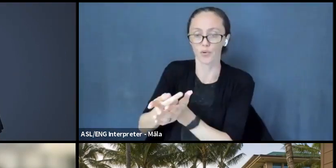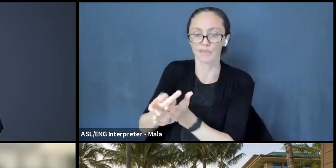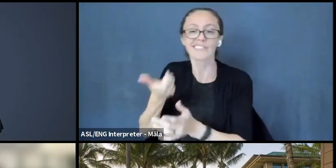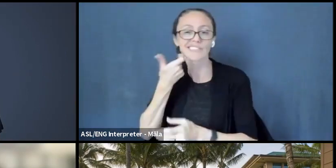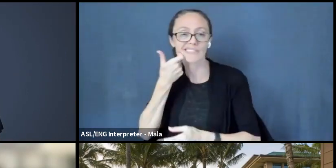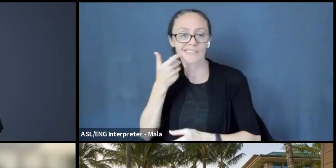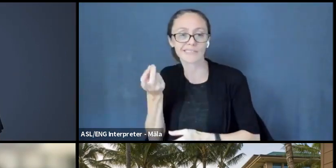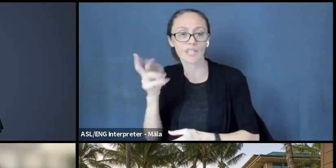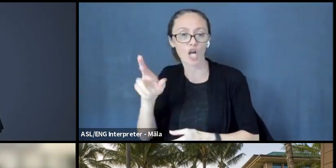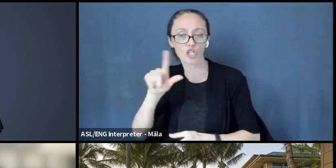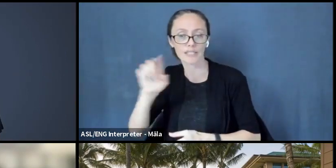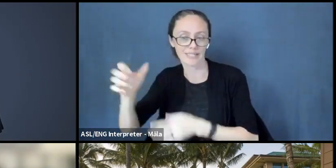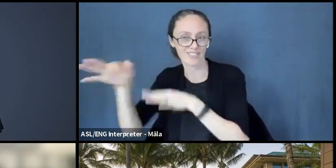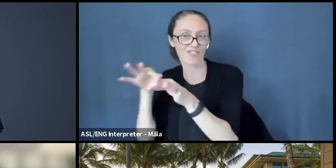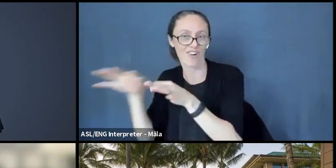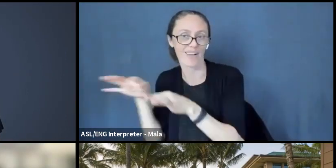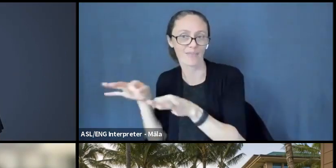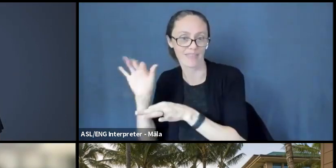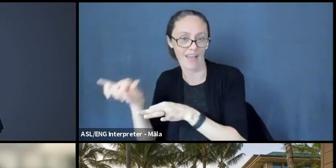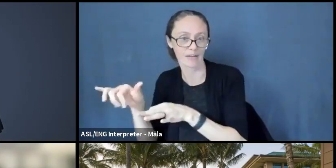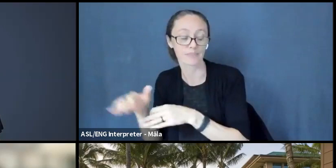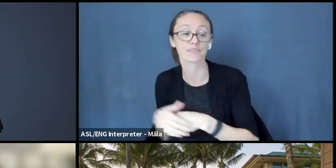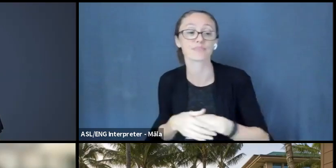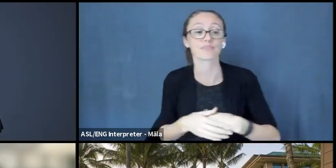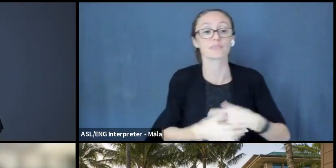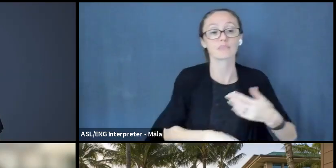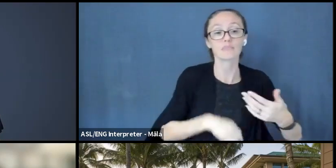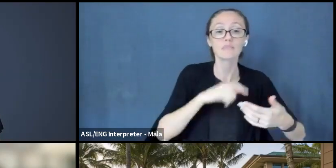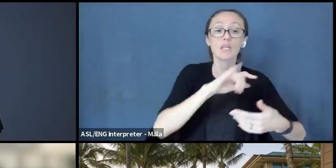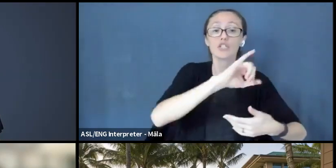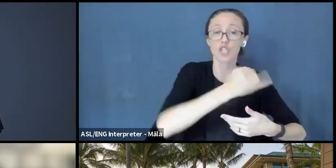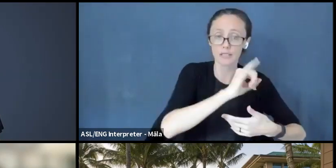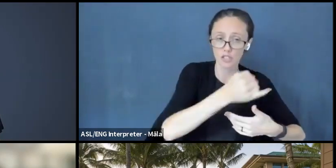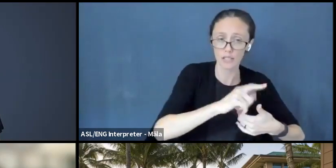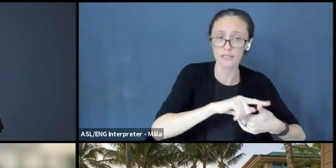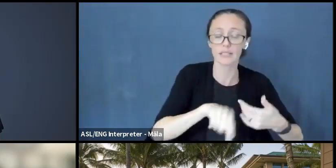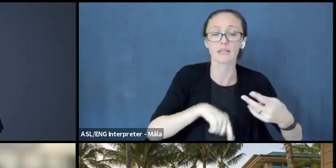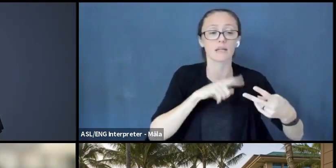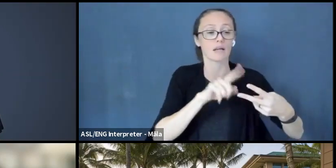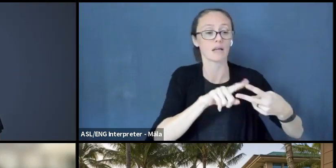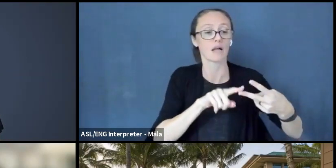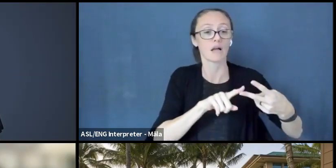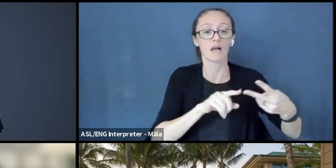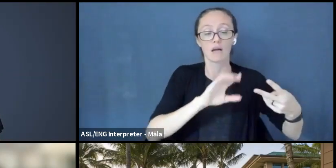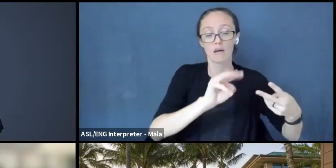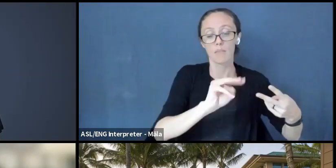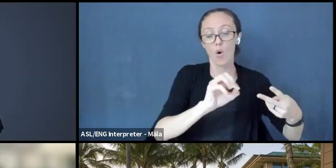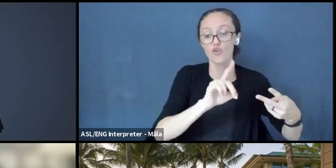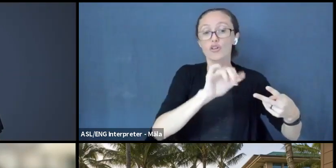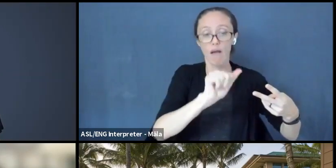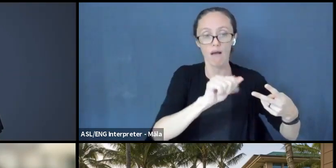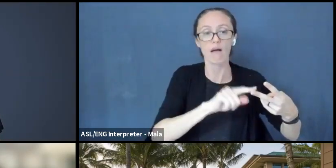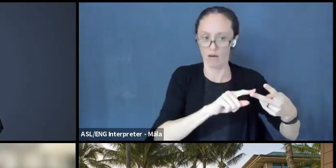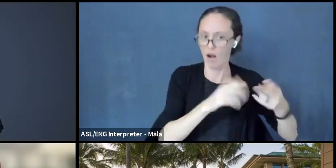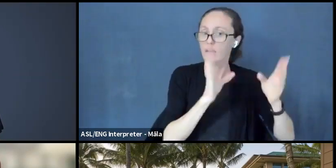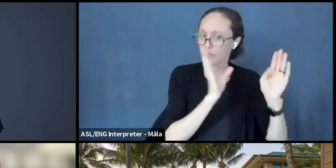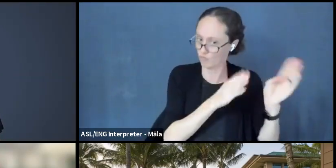But the other ones, Moderna and Johnson & Johnson are preparing their data for submission to